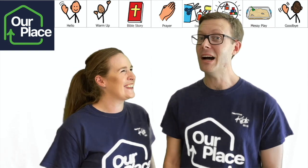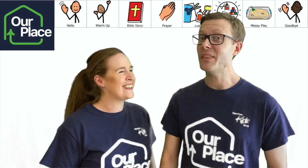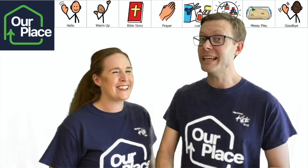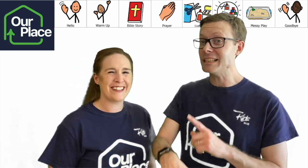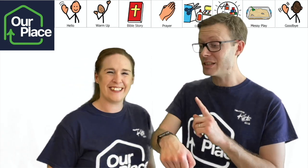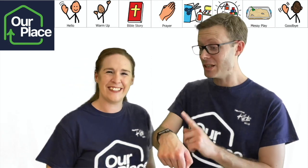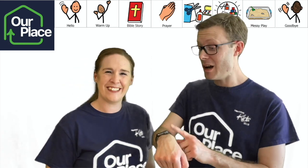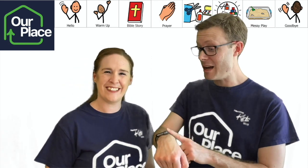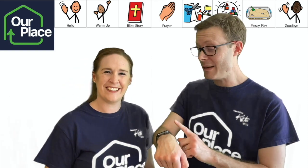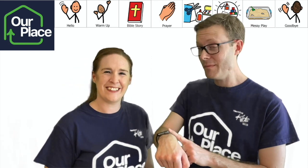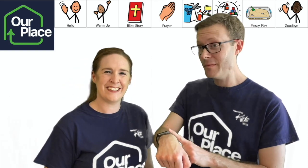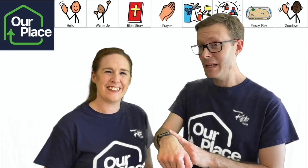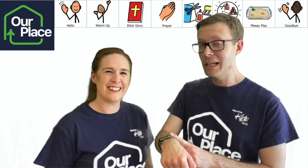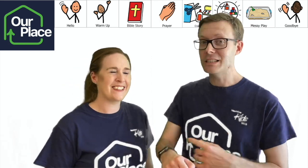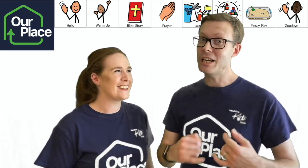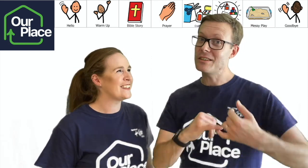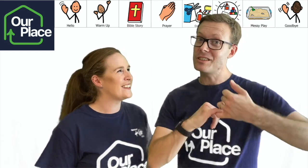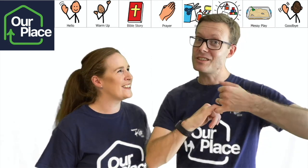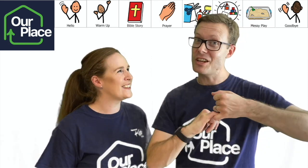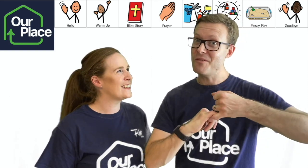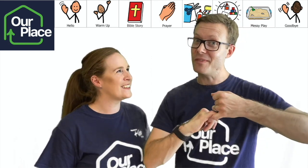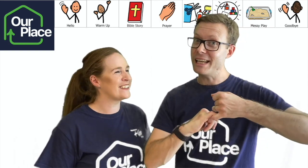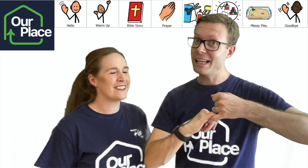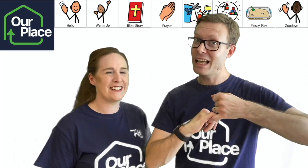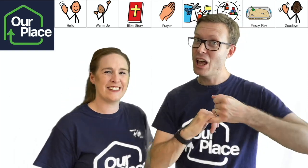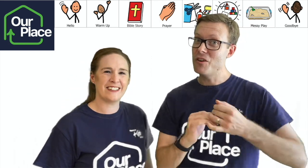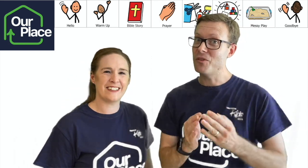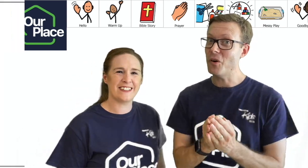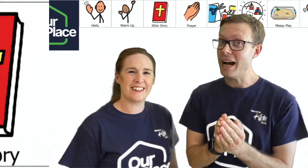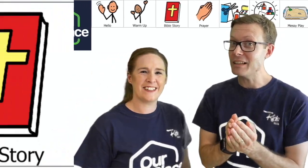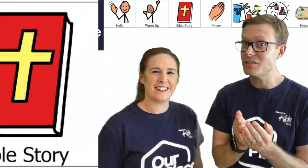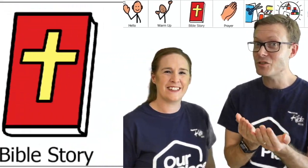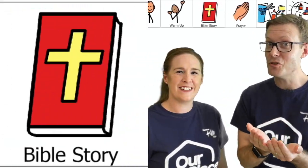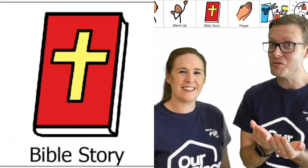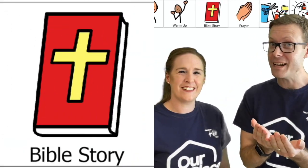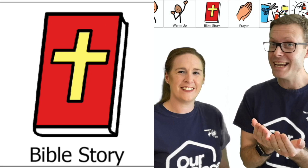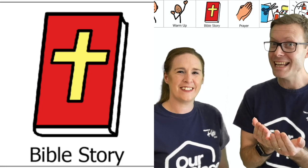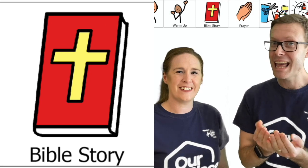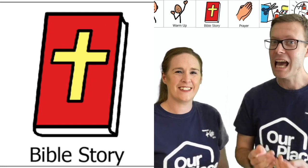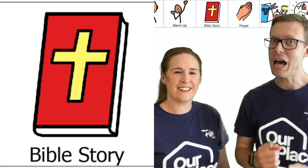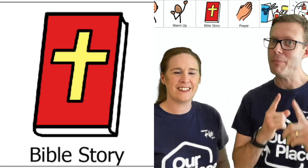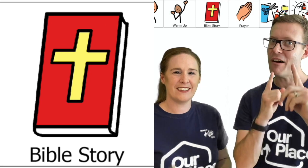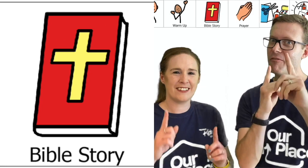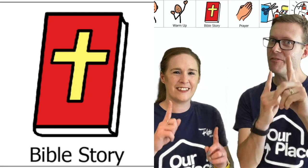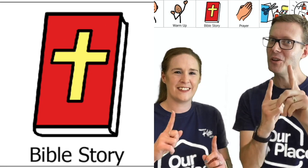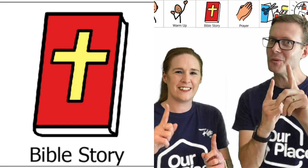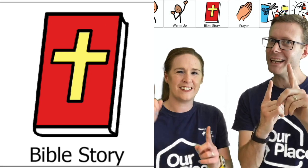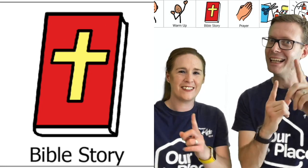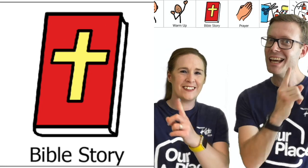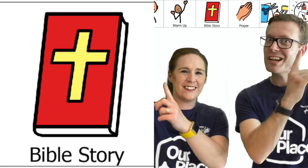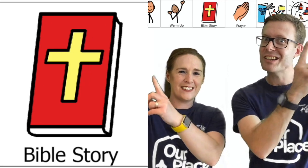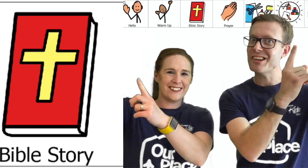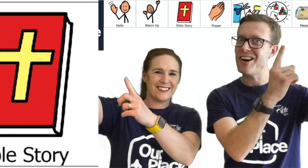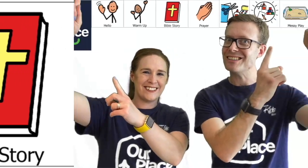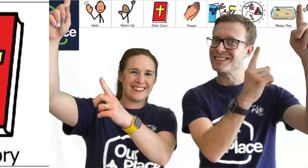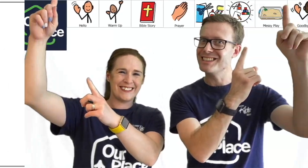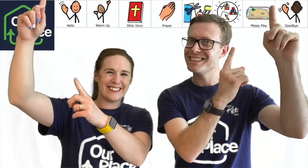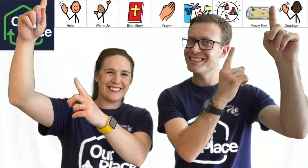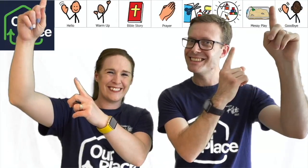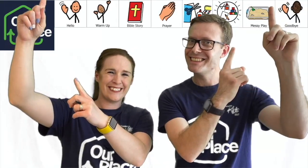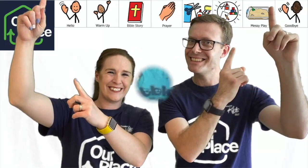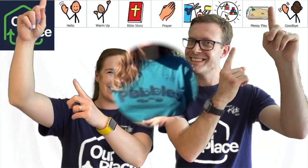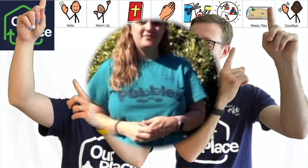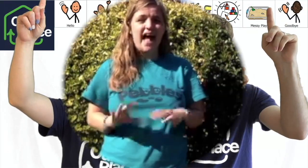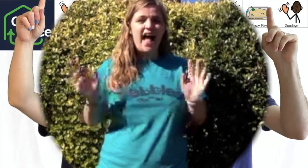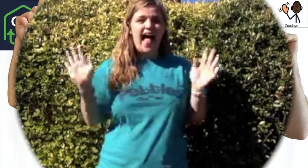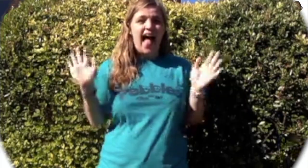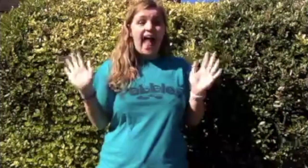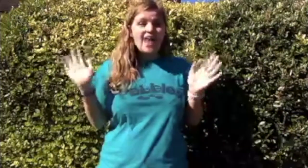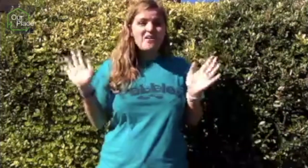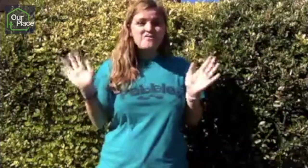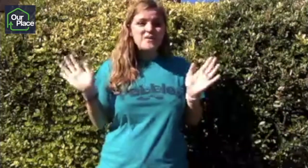think it's time to go to Sophie for our story about following God hello everyone